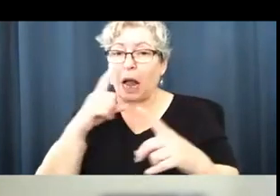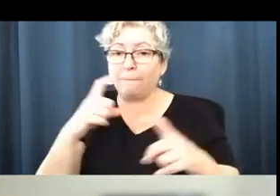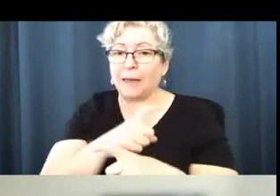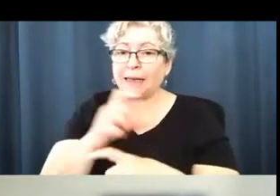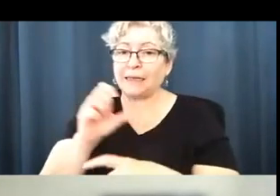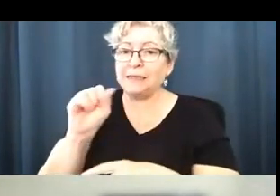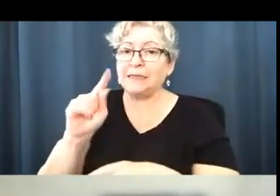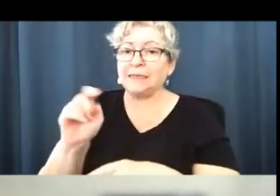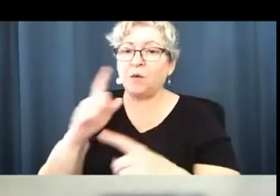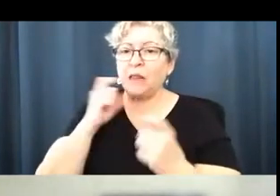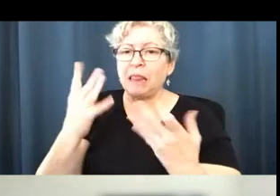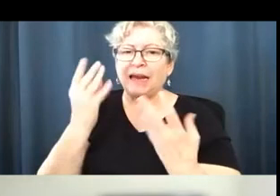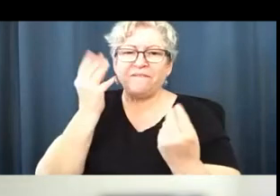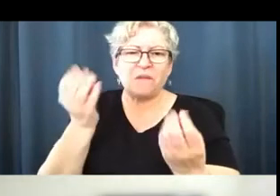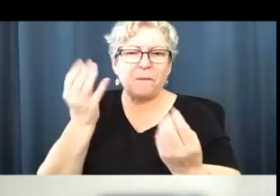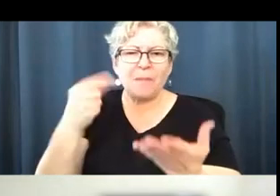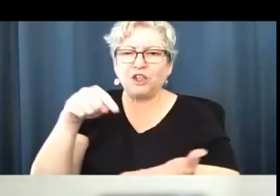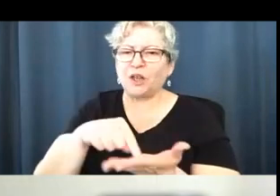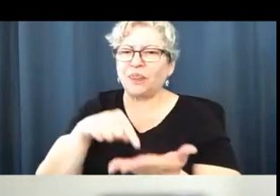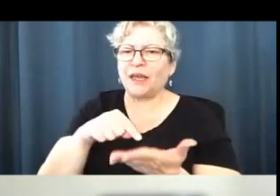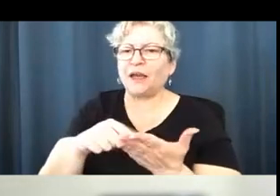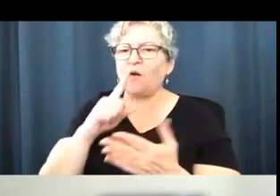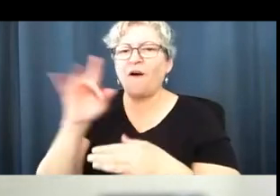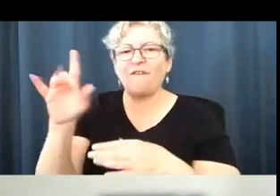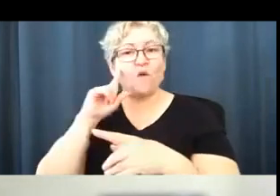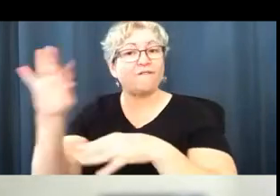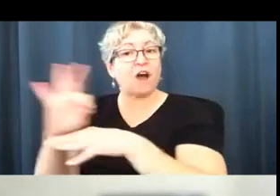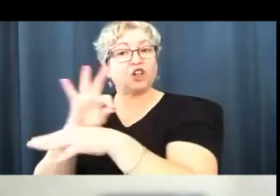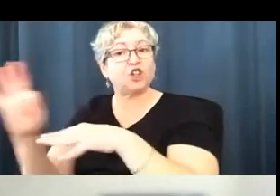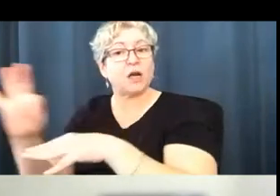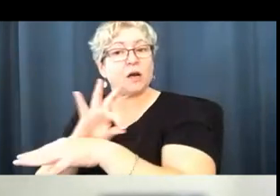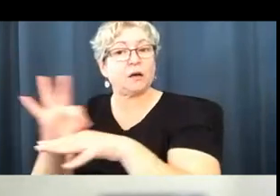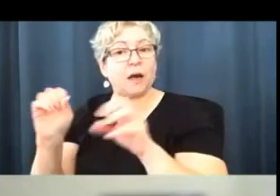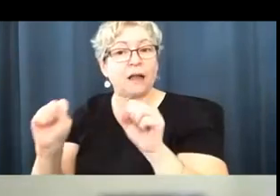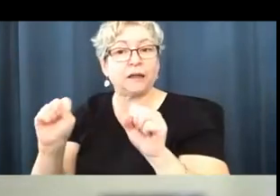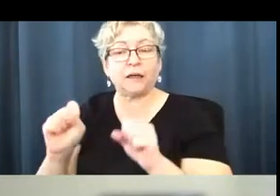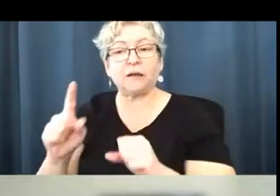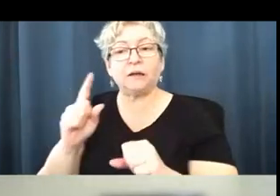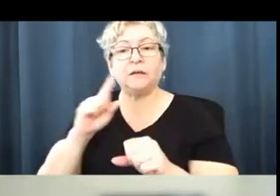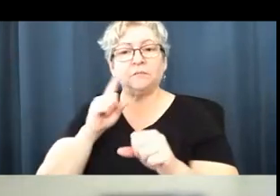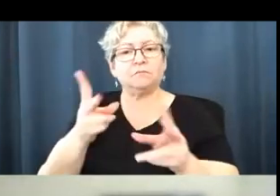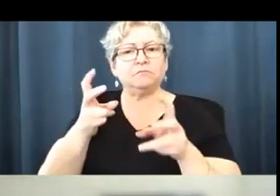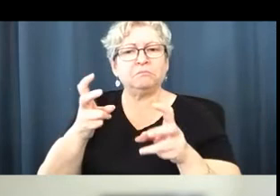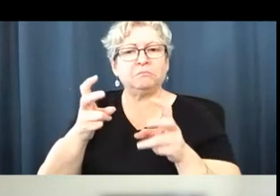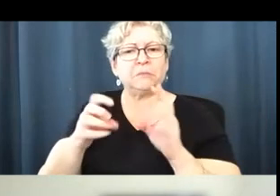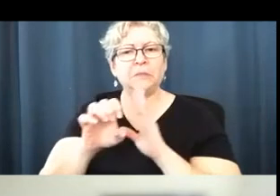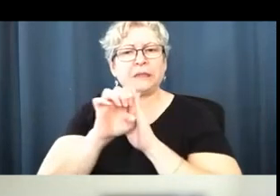with a lot of content on them or more like functionality taking samples of of what needs to be done